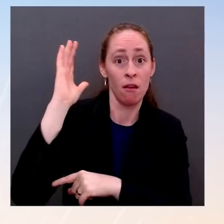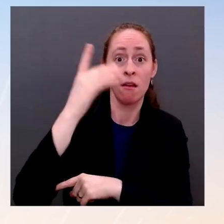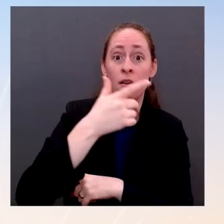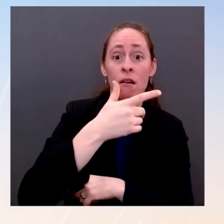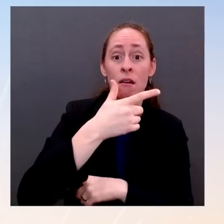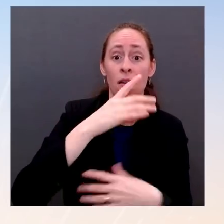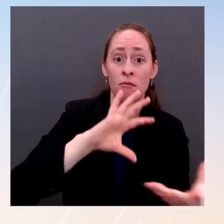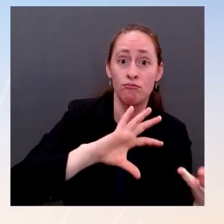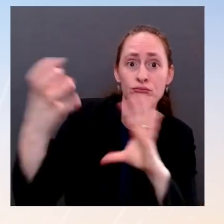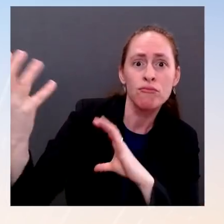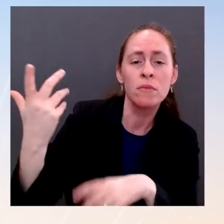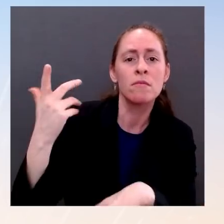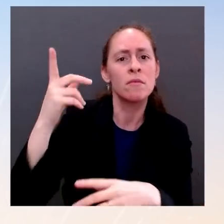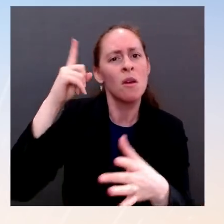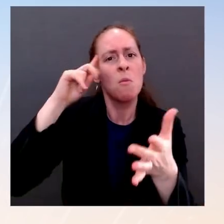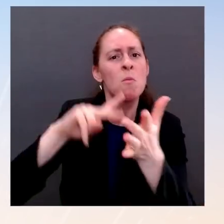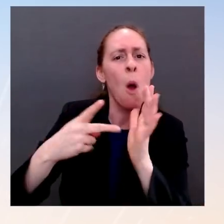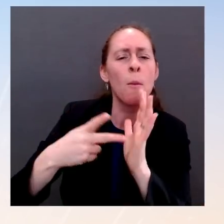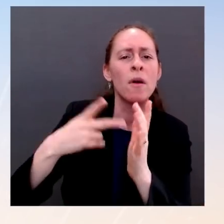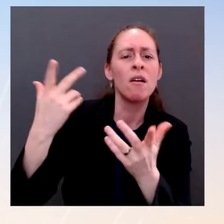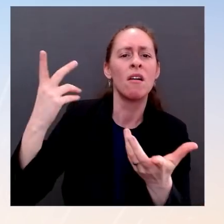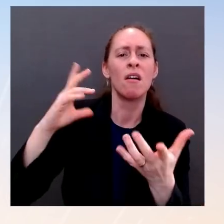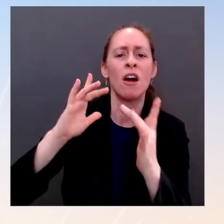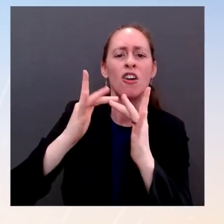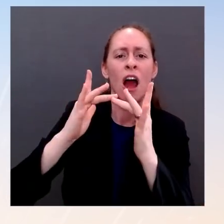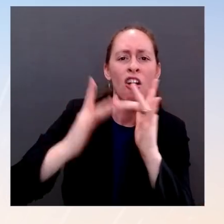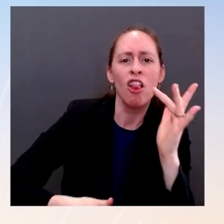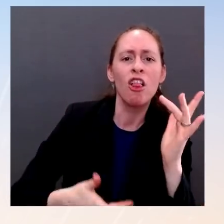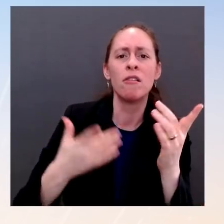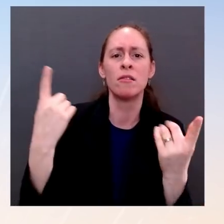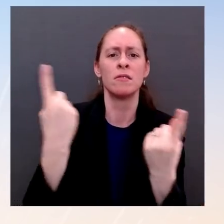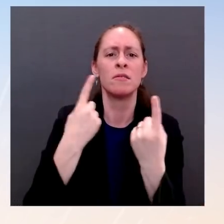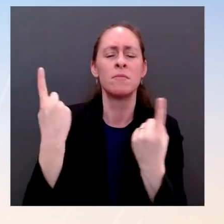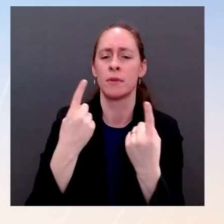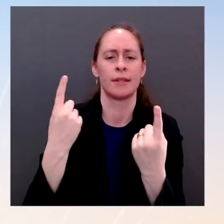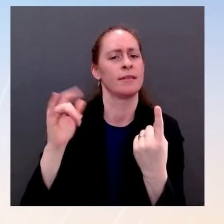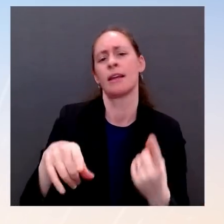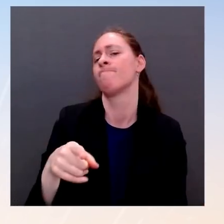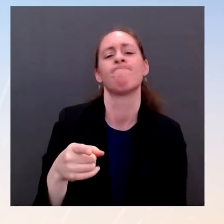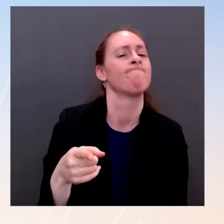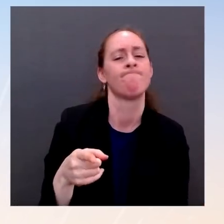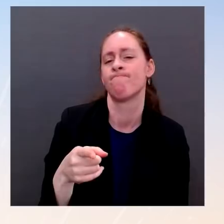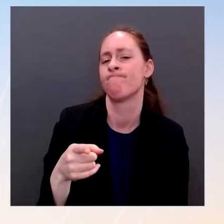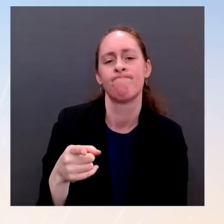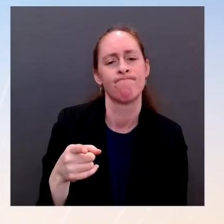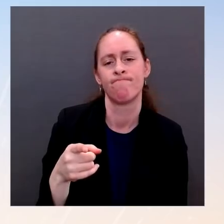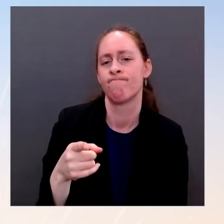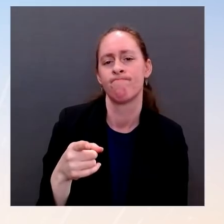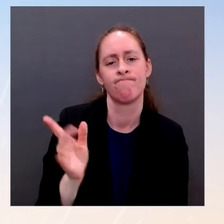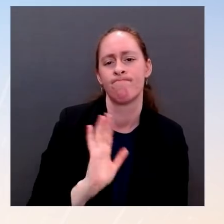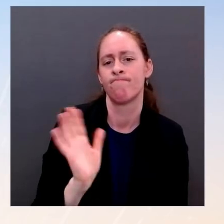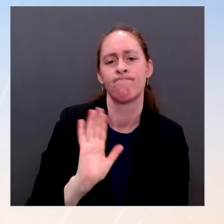It's outside the boundaries of international norms, particularly attacks against critical infrastructure. The Press: But Ukraine isn't an ally. Does that mean you -- Ms. Psaki: Guys, if you could --